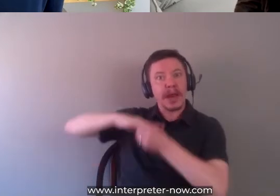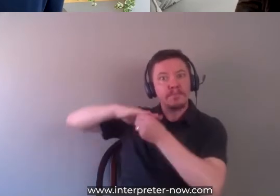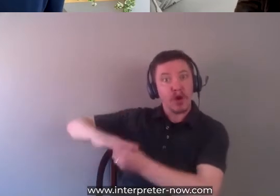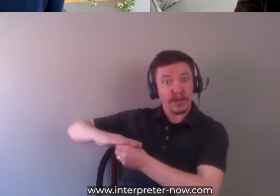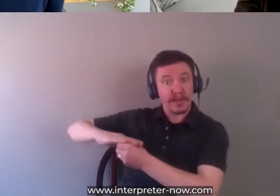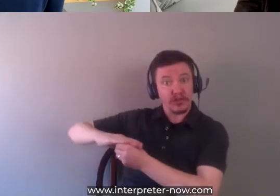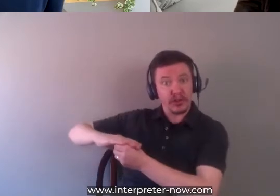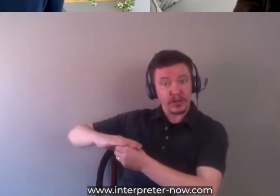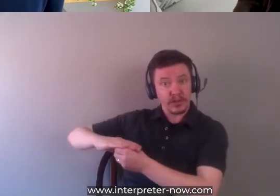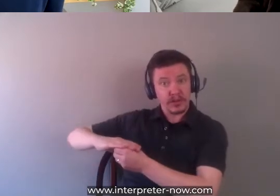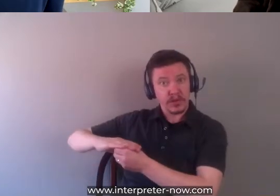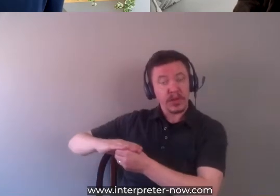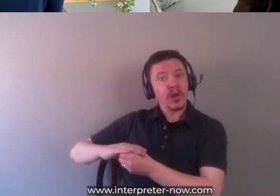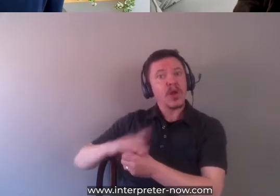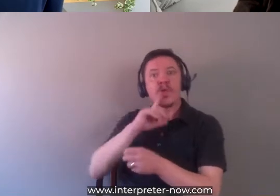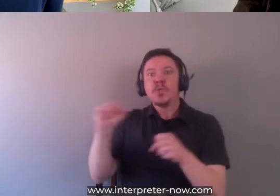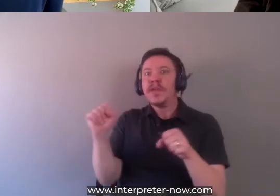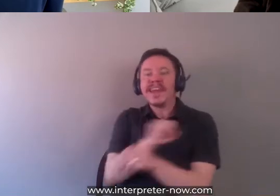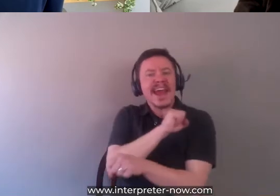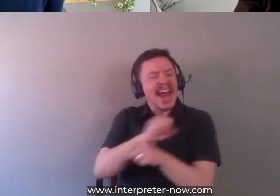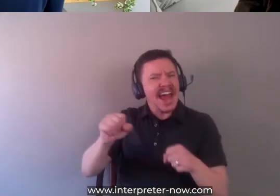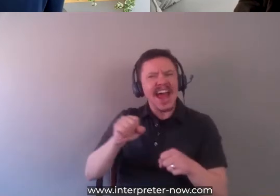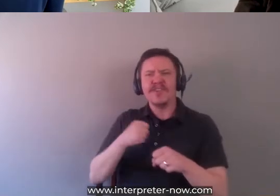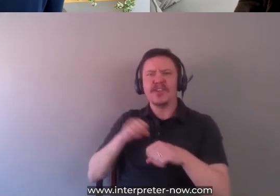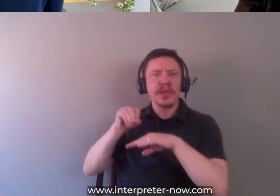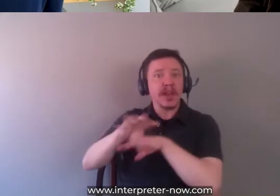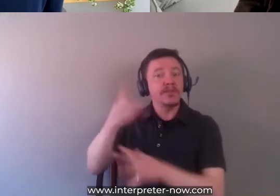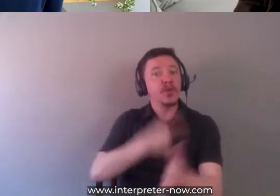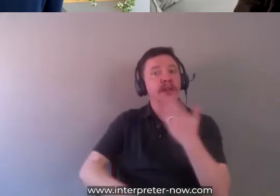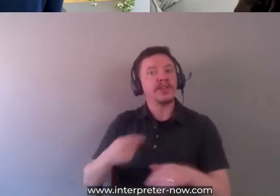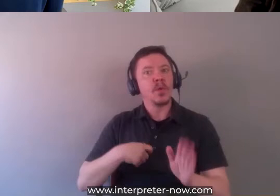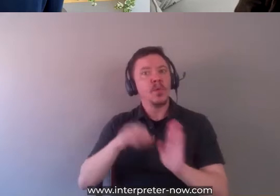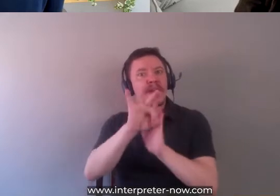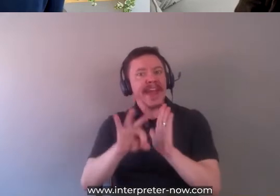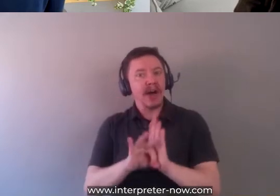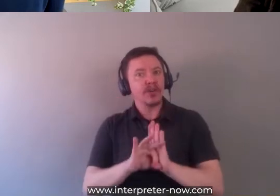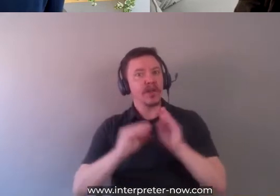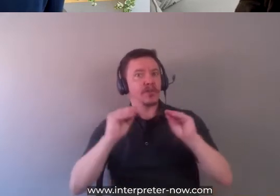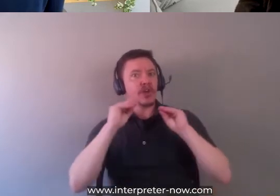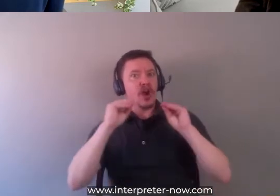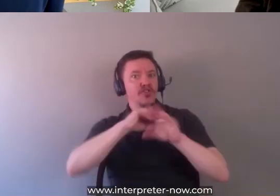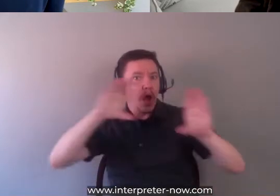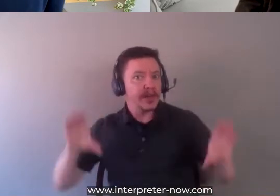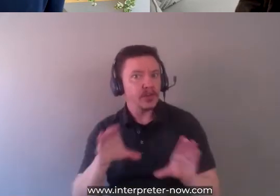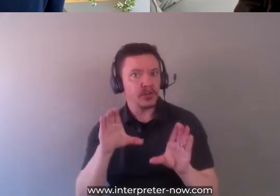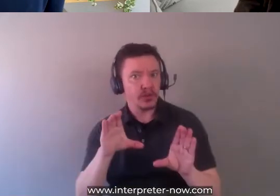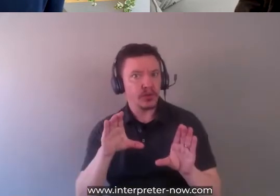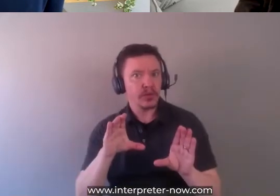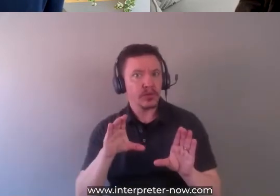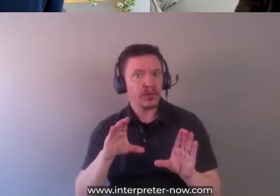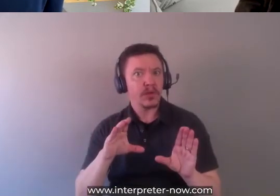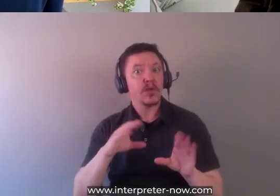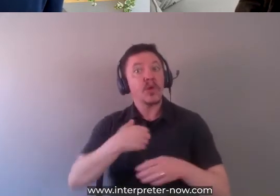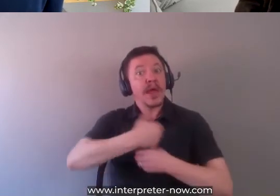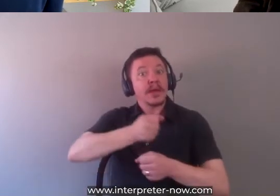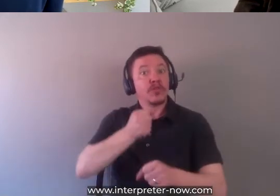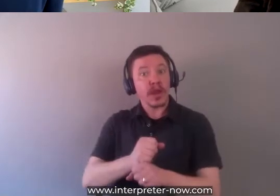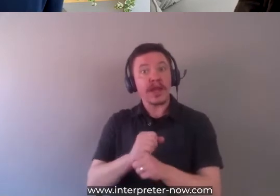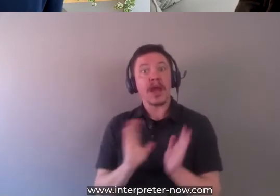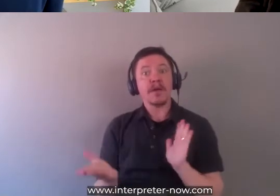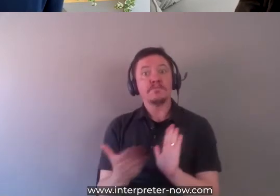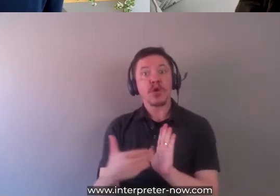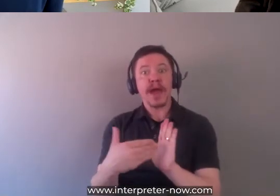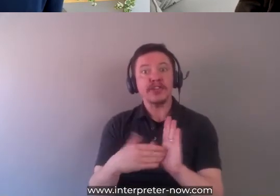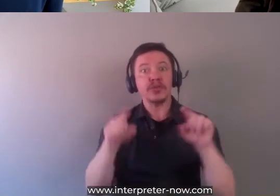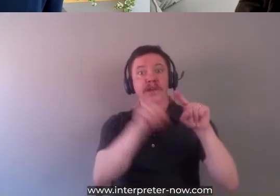will evidently shape what the algorithms are taught to do, reproducing, perpetuating, exacerbating,